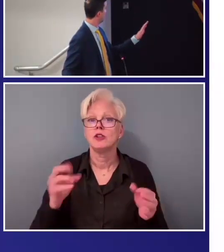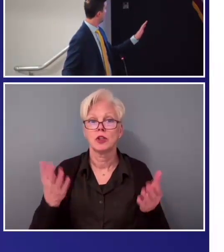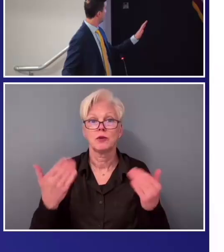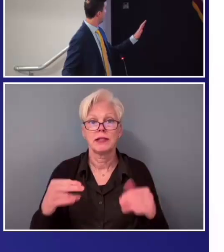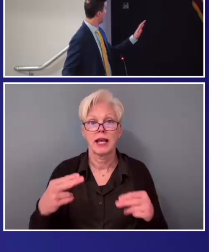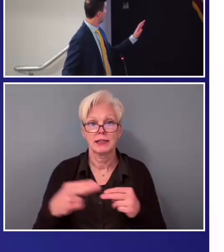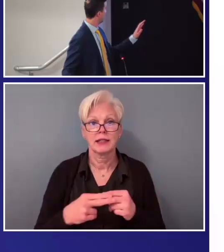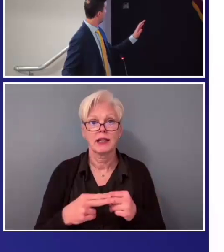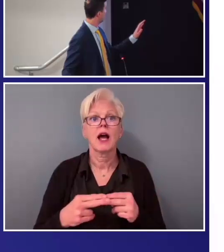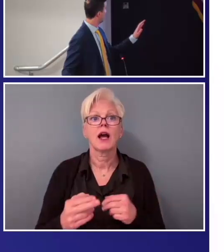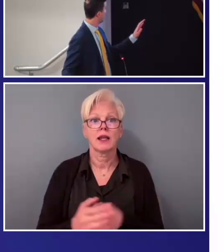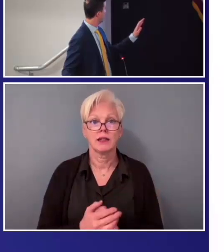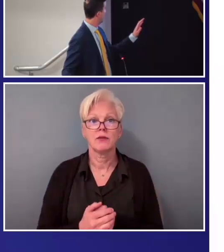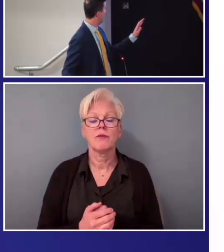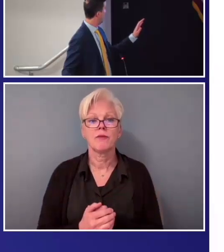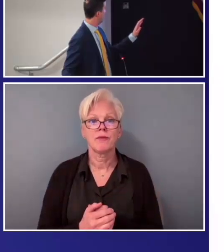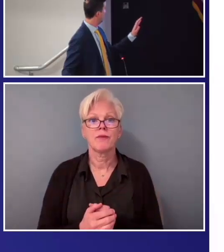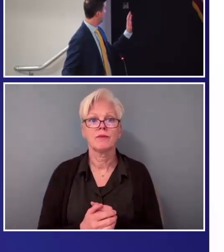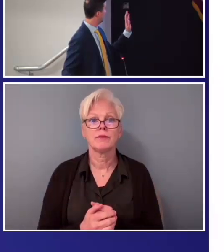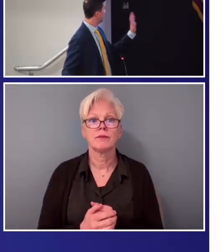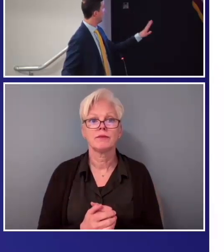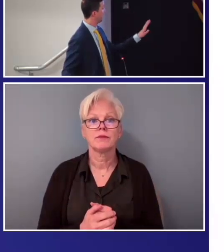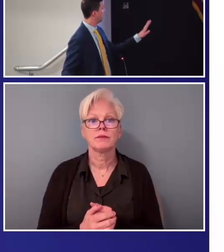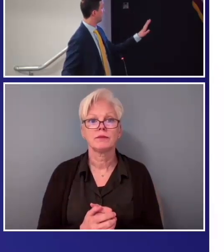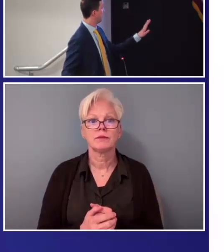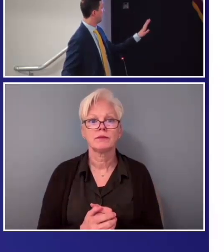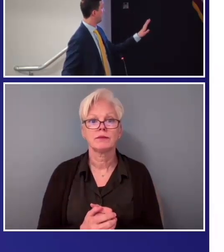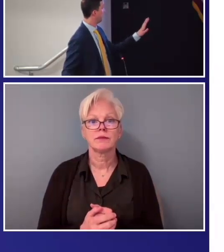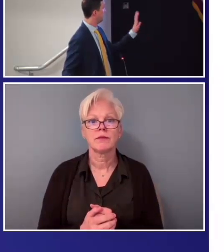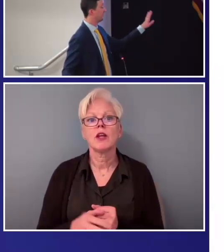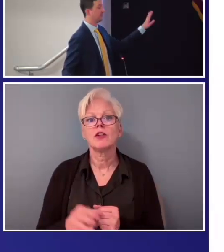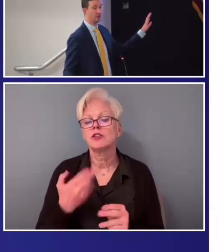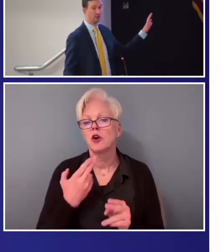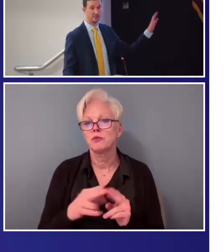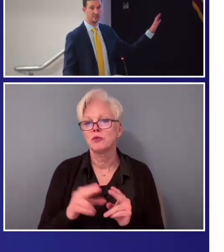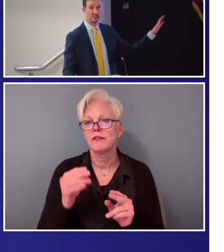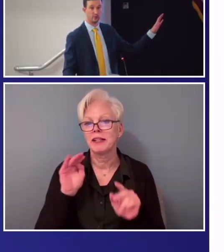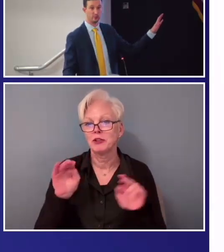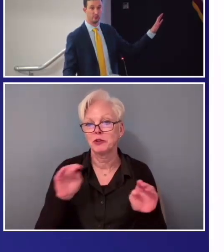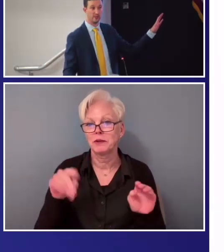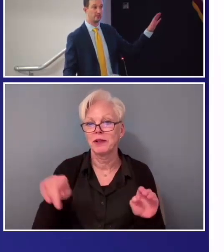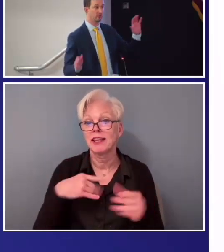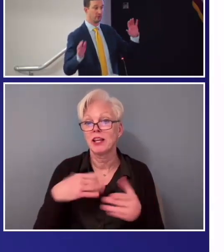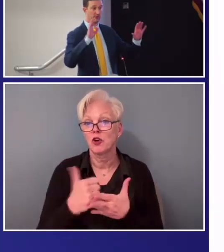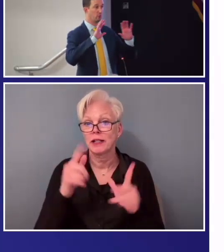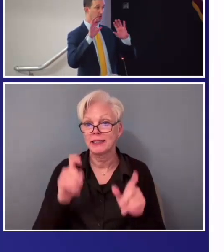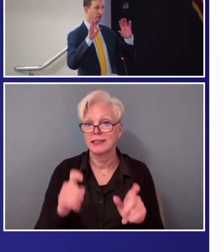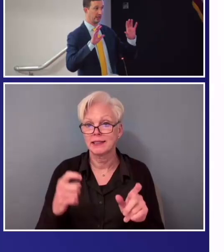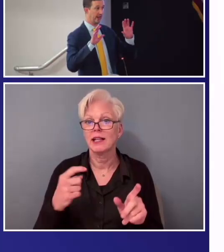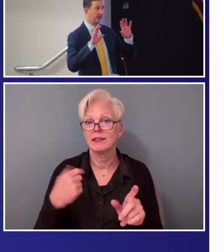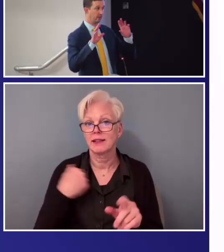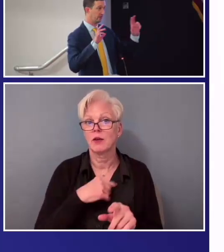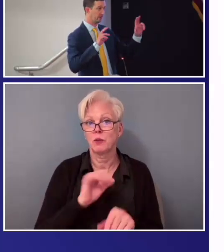We can just have a brief reminder. This is the earnings test implemented. So if you're ever wondering how did a